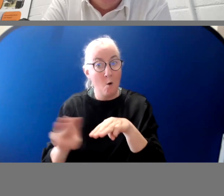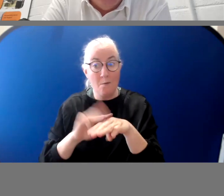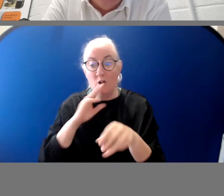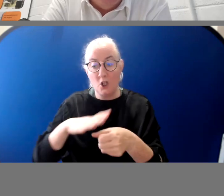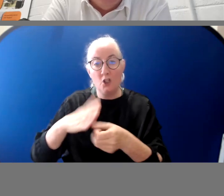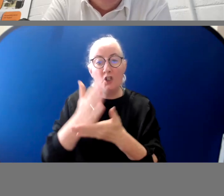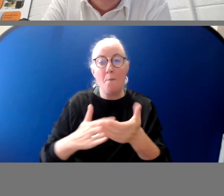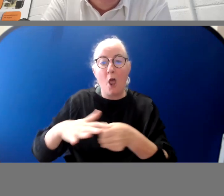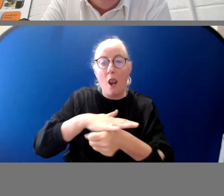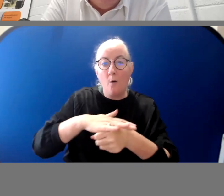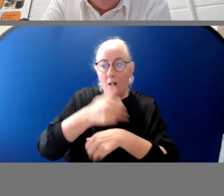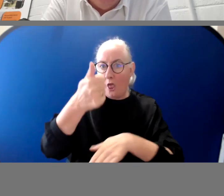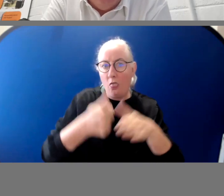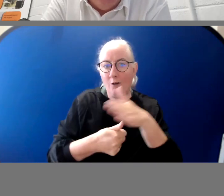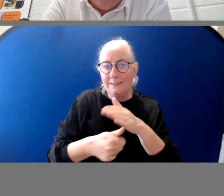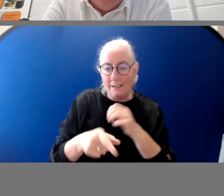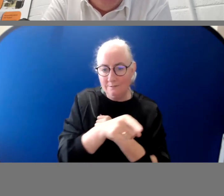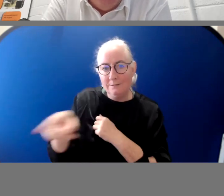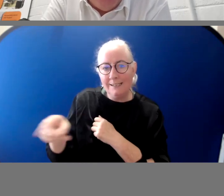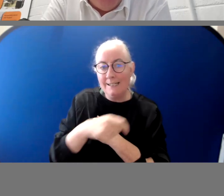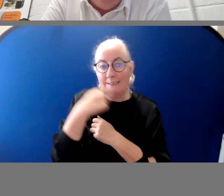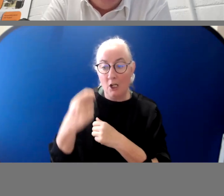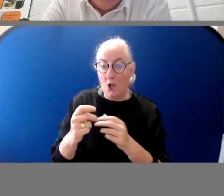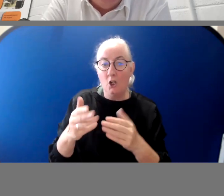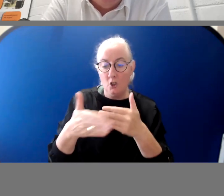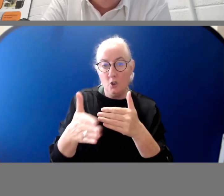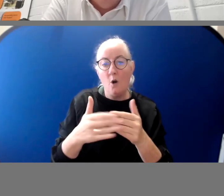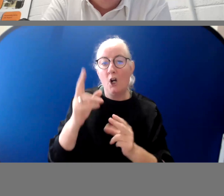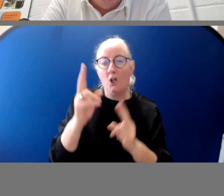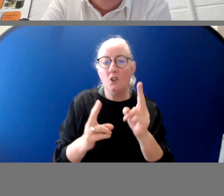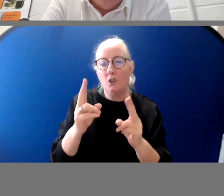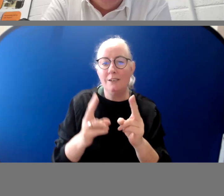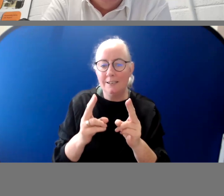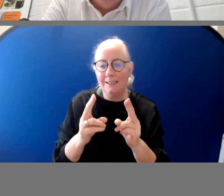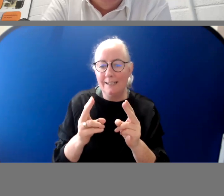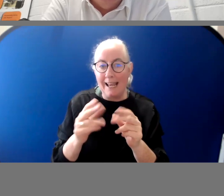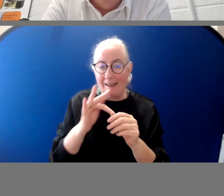are requiring that the that the doors should be recessed if they're opening out onto a circulation